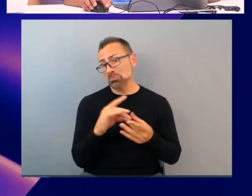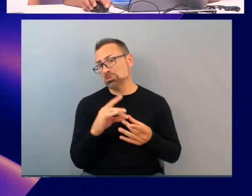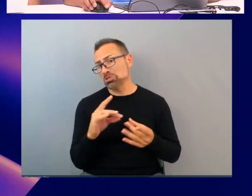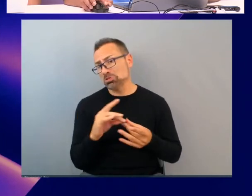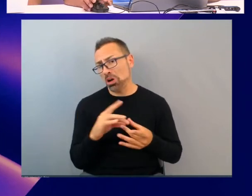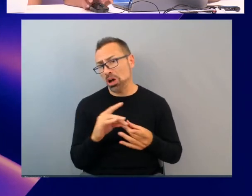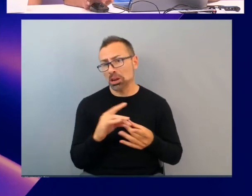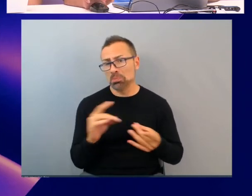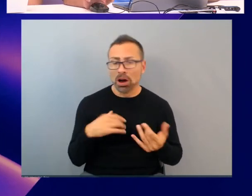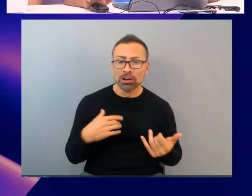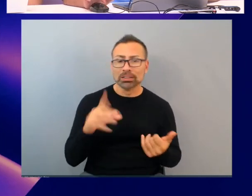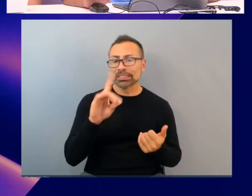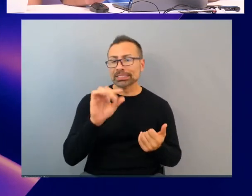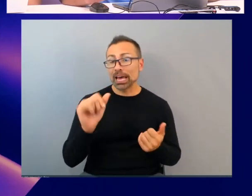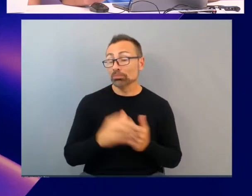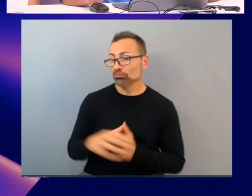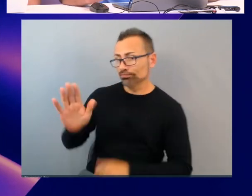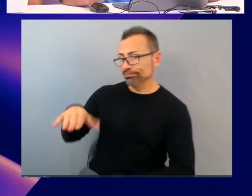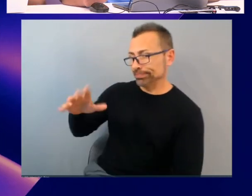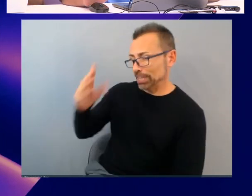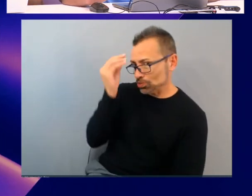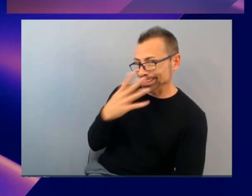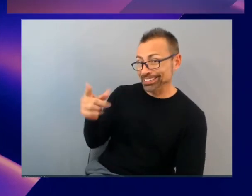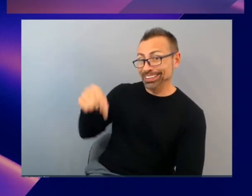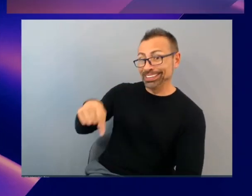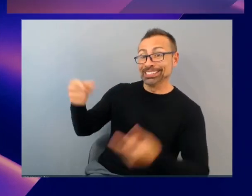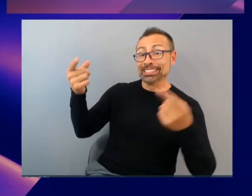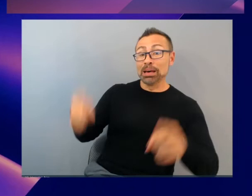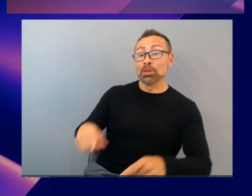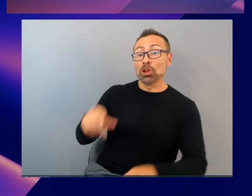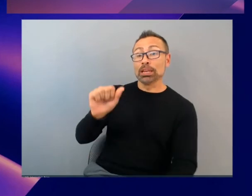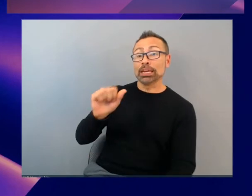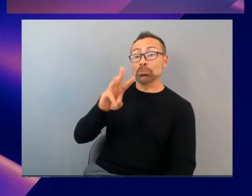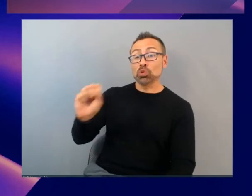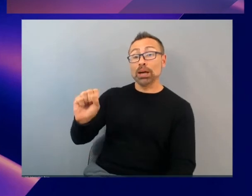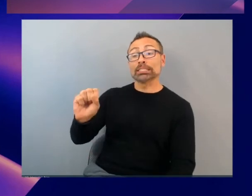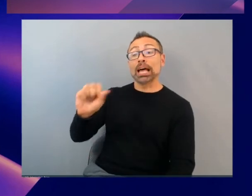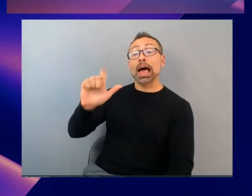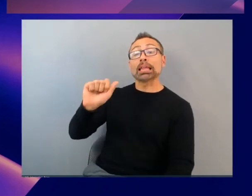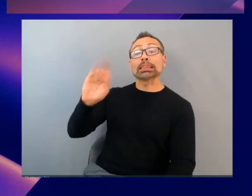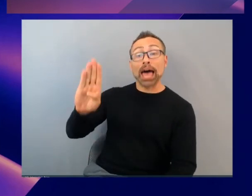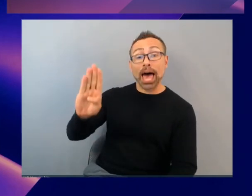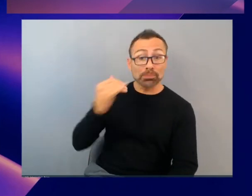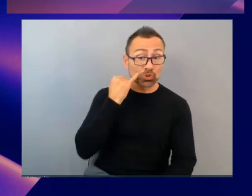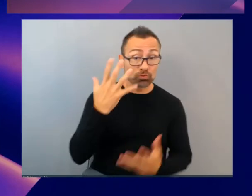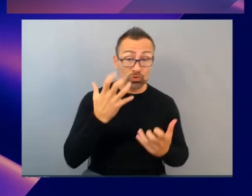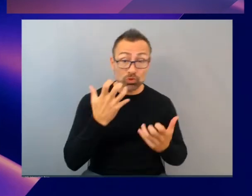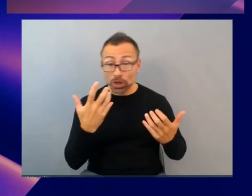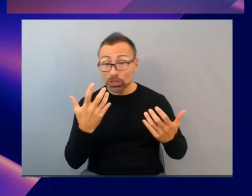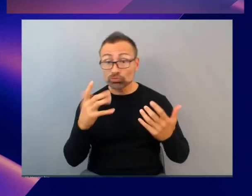I just wanna call out that this is on AWS Labs, so if you wanna like- - Yeah. Kind of play around with this afterwards, you can go look for it on AWS Labs.